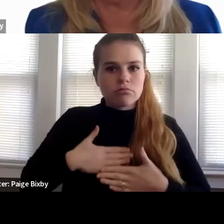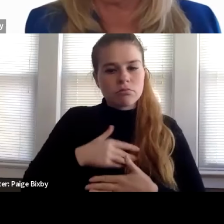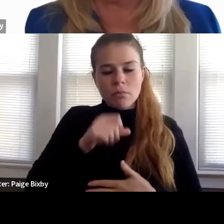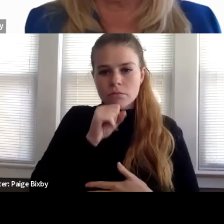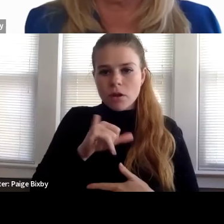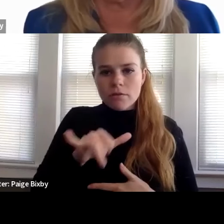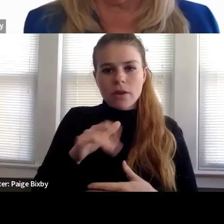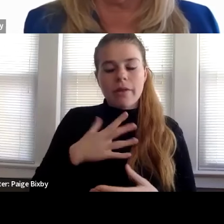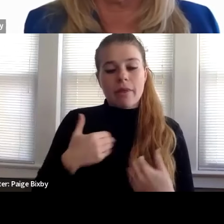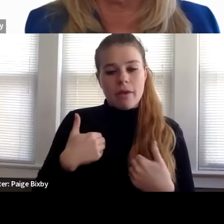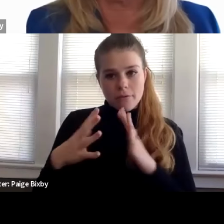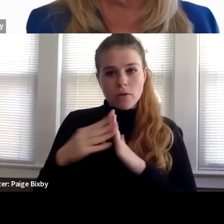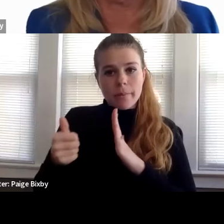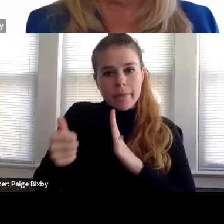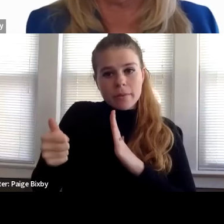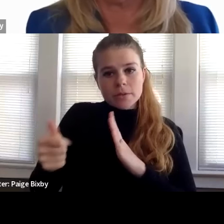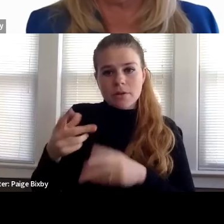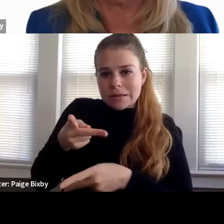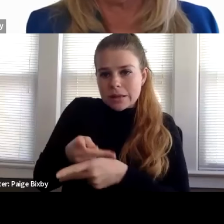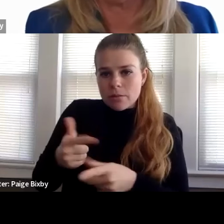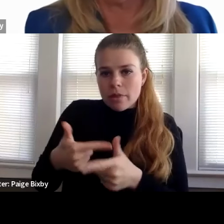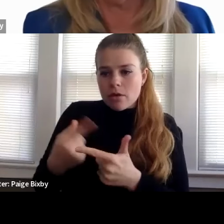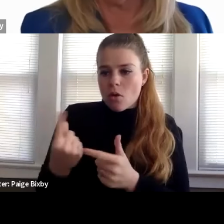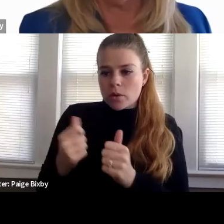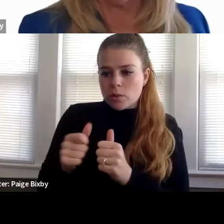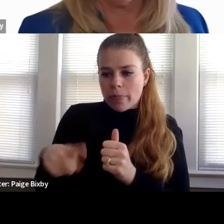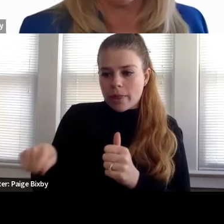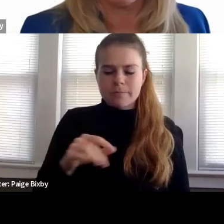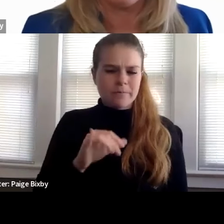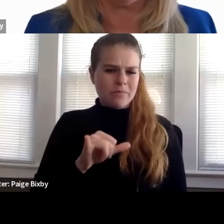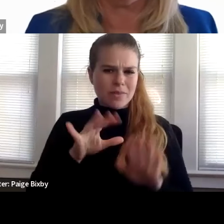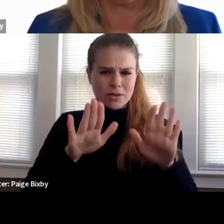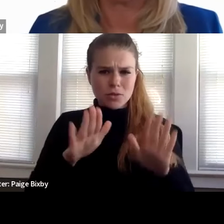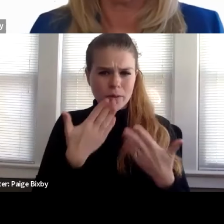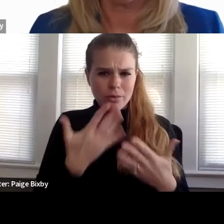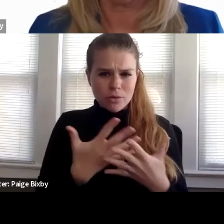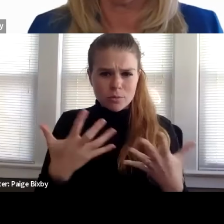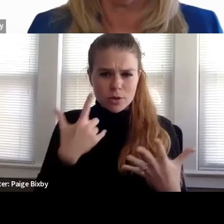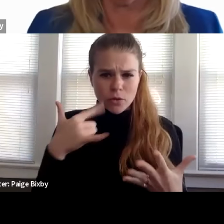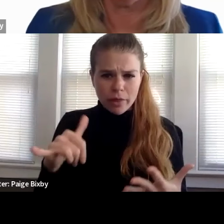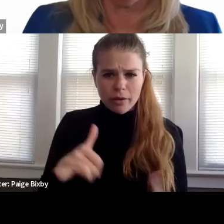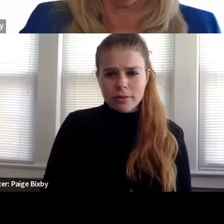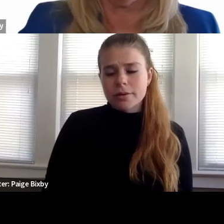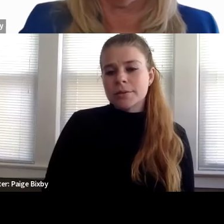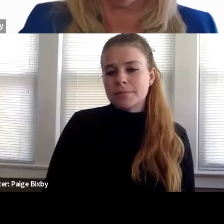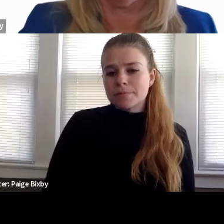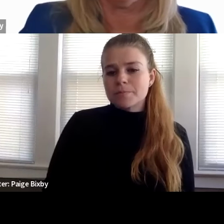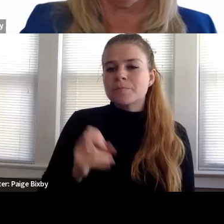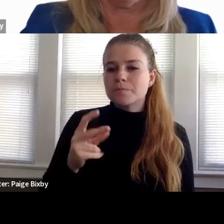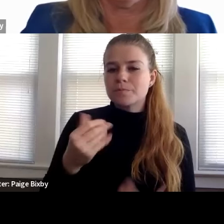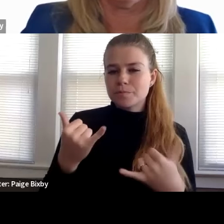they keep it and it's always with them. That's great, thank you so much for that. Okay, let's shift gears a little bit.